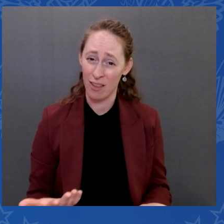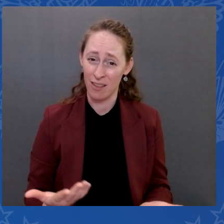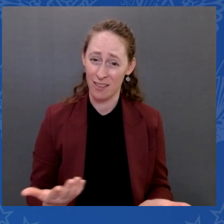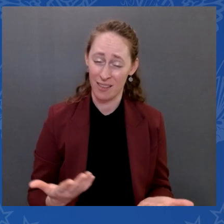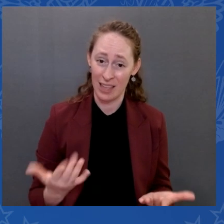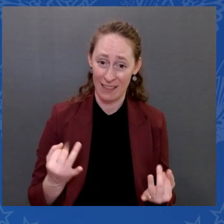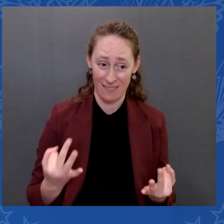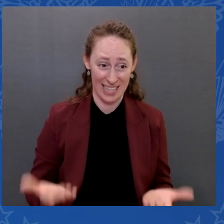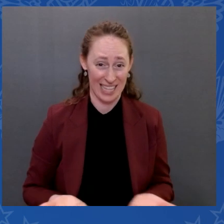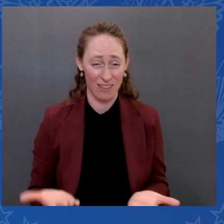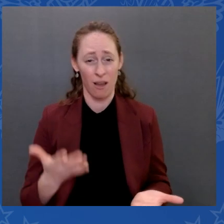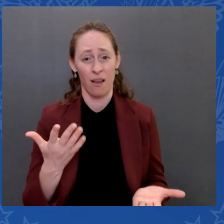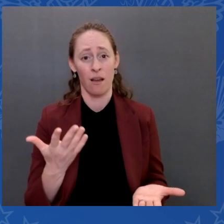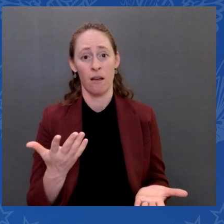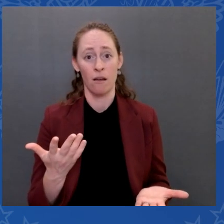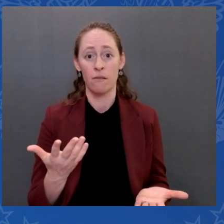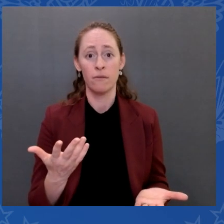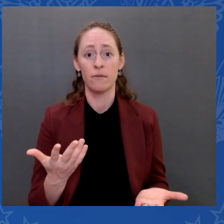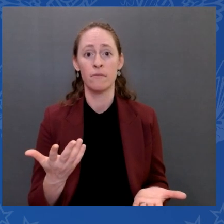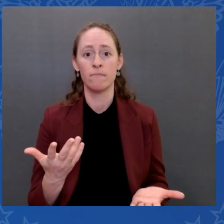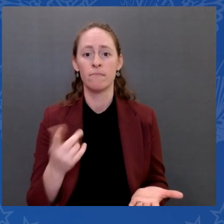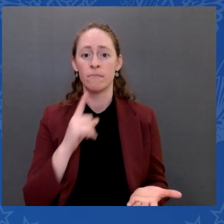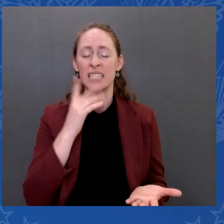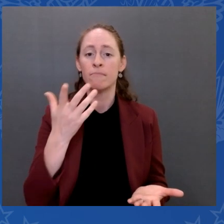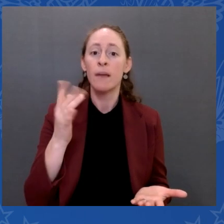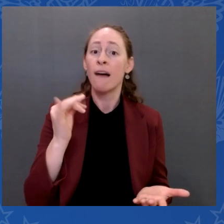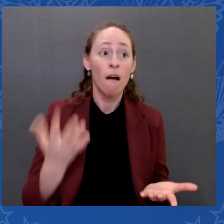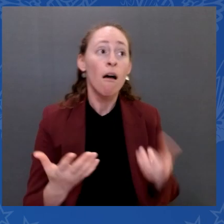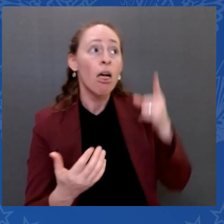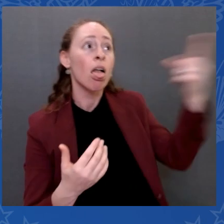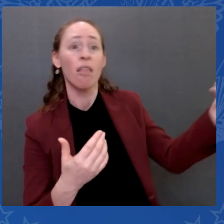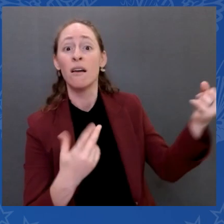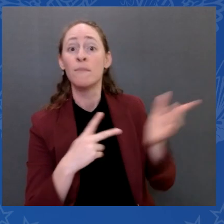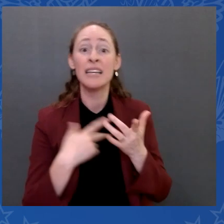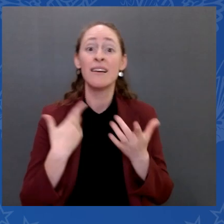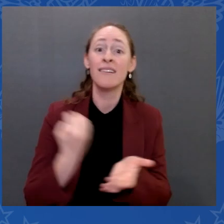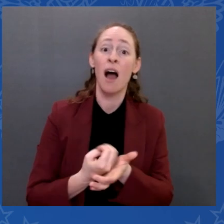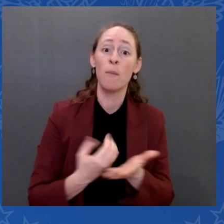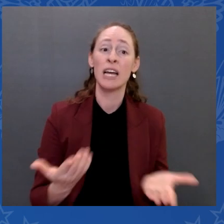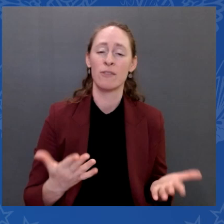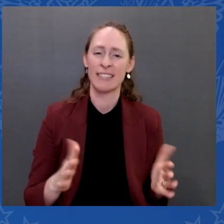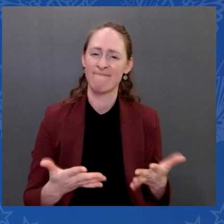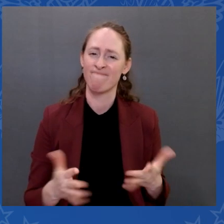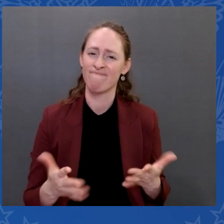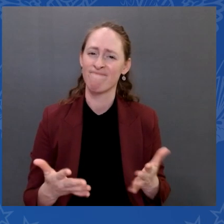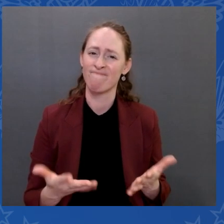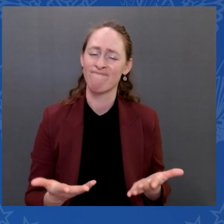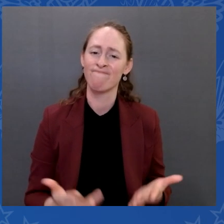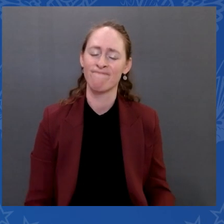So, right now, America -- chip manufacturers are finalizing their investment plans.